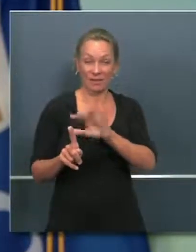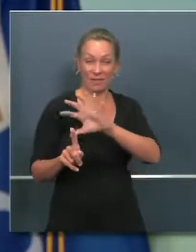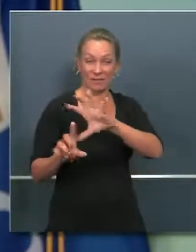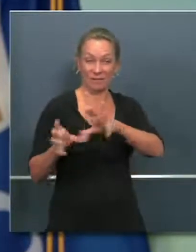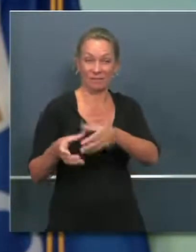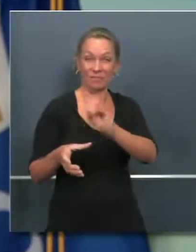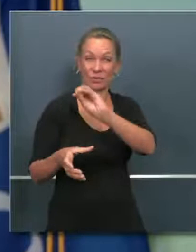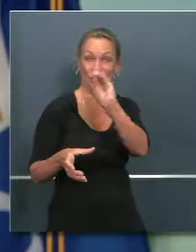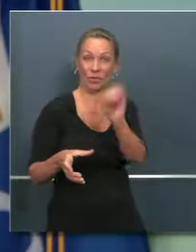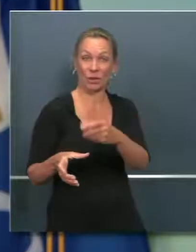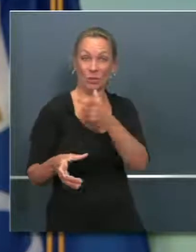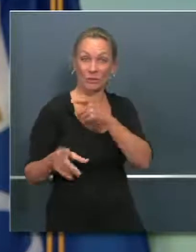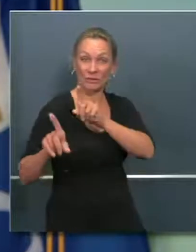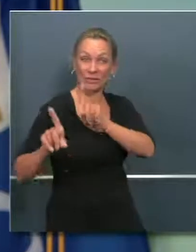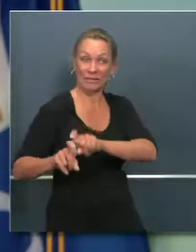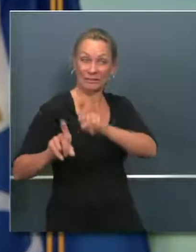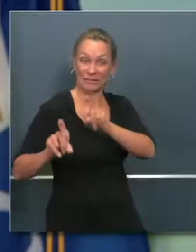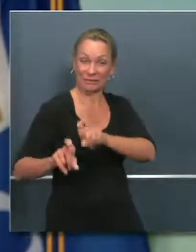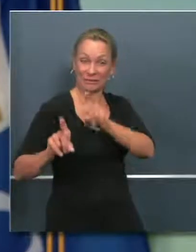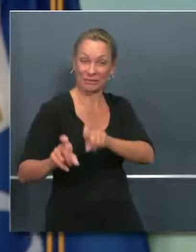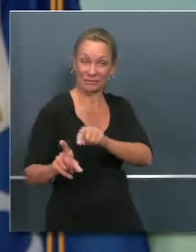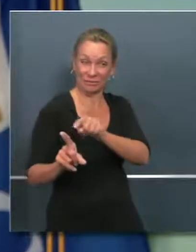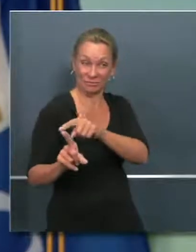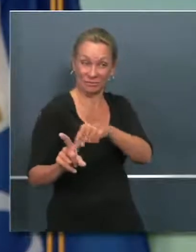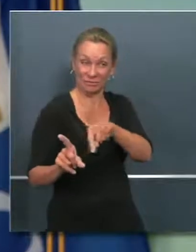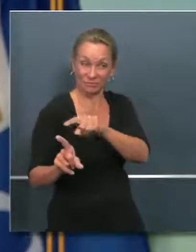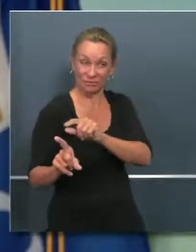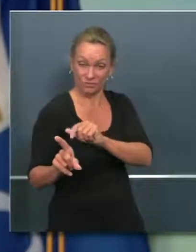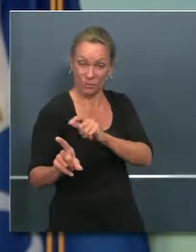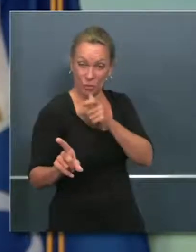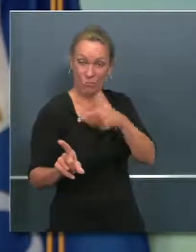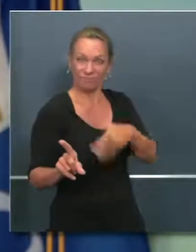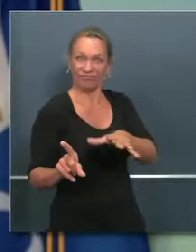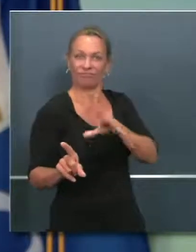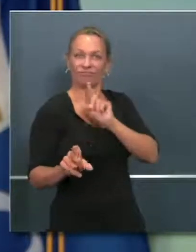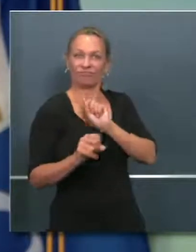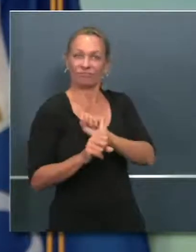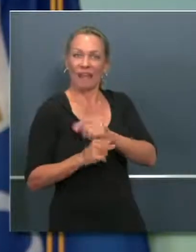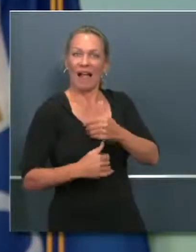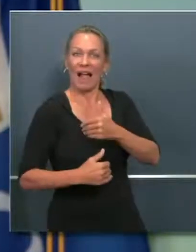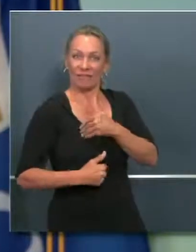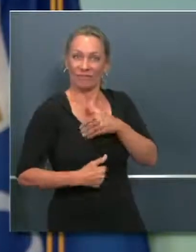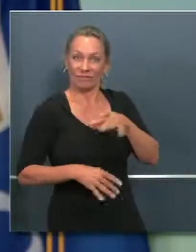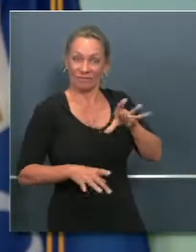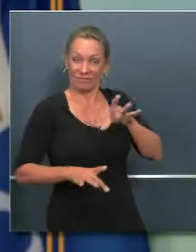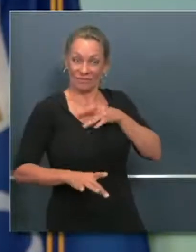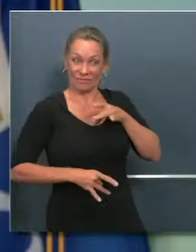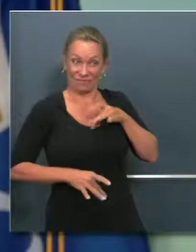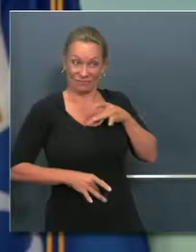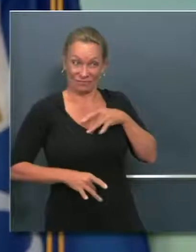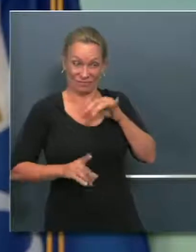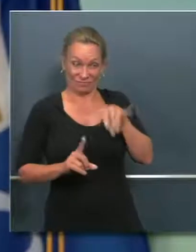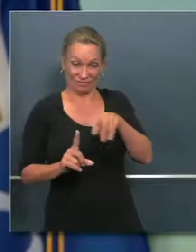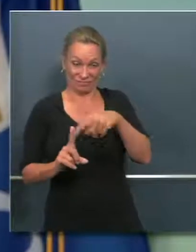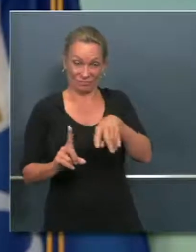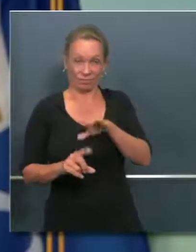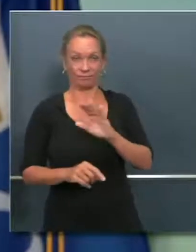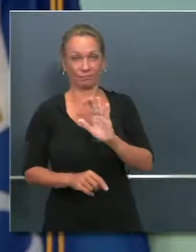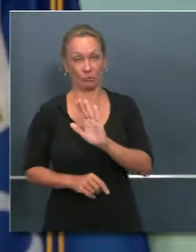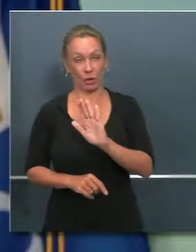tested the test positive positivity rate we have positivity rates in Imperial County as high as 23